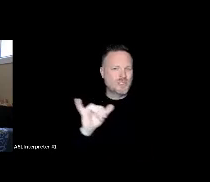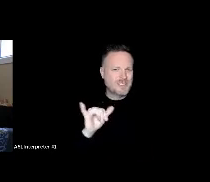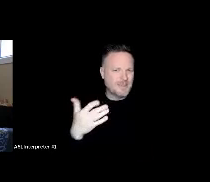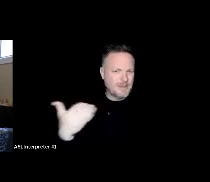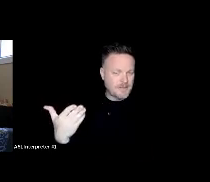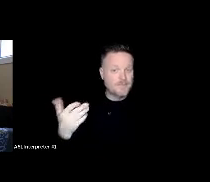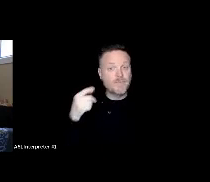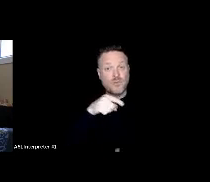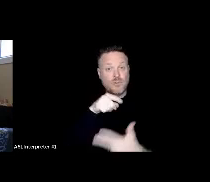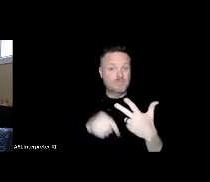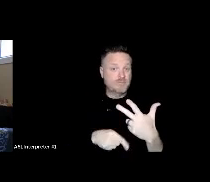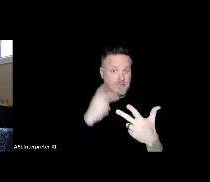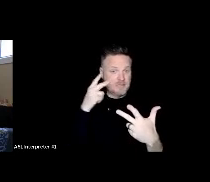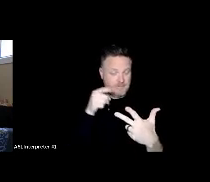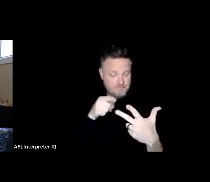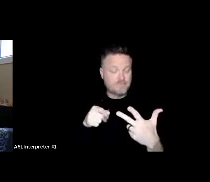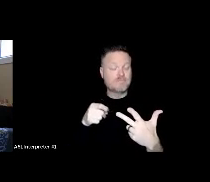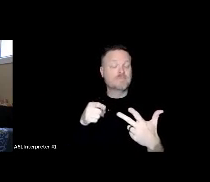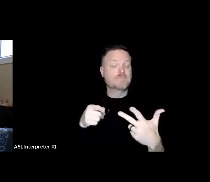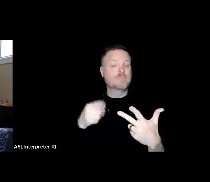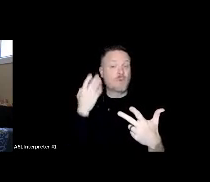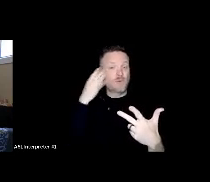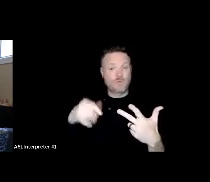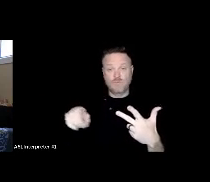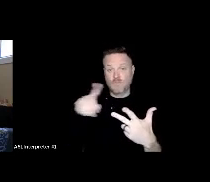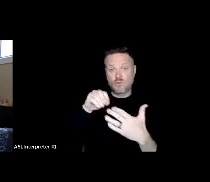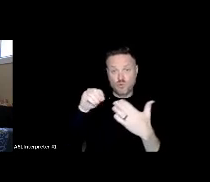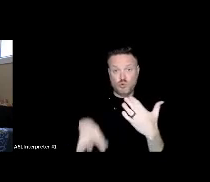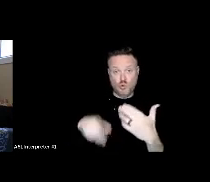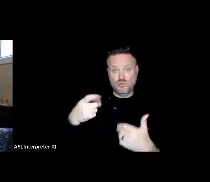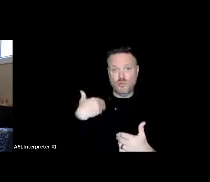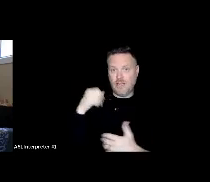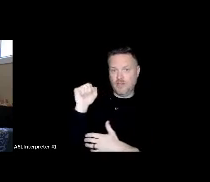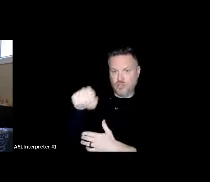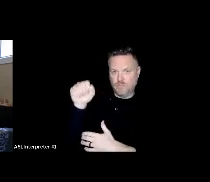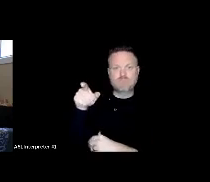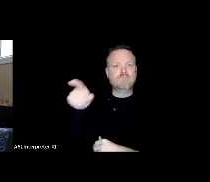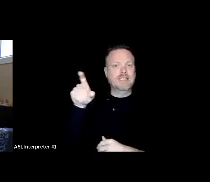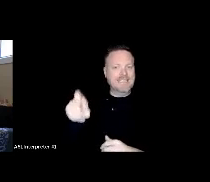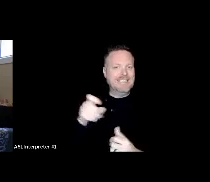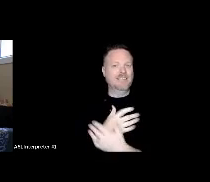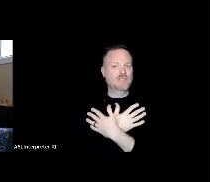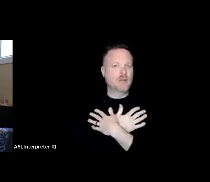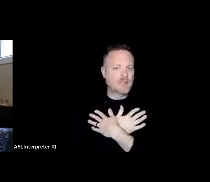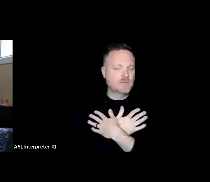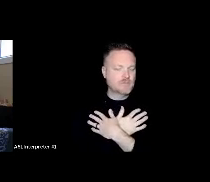we know that students who have a concussion will need a period of rest. That amount of rest